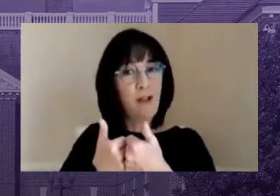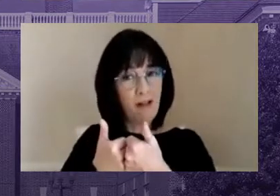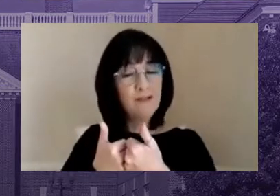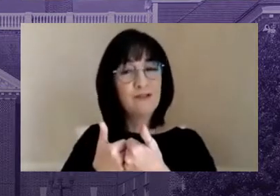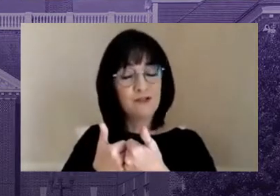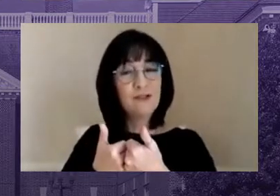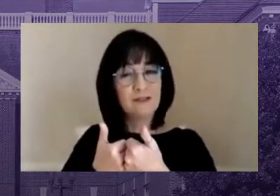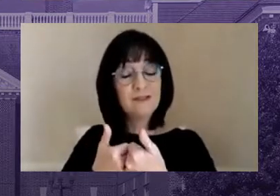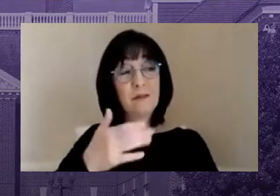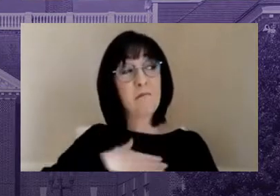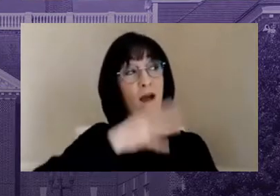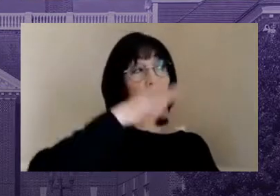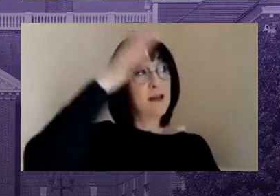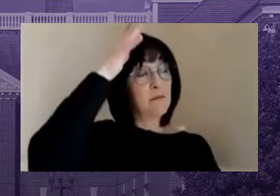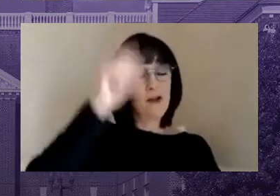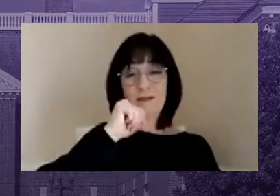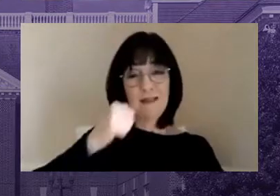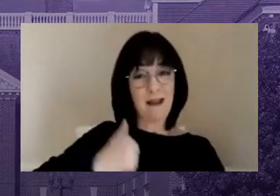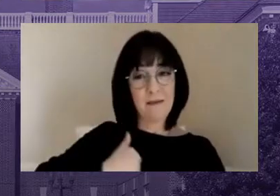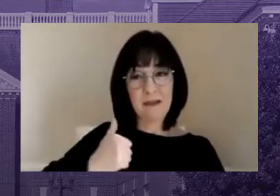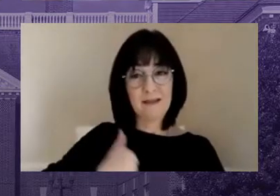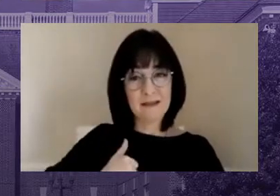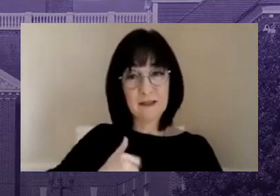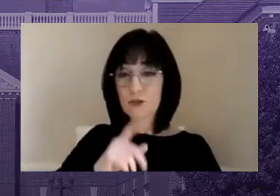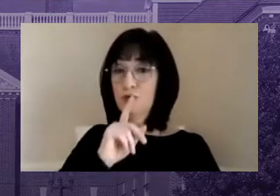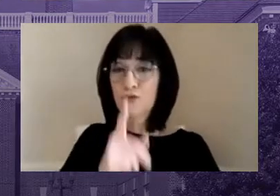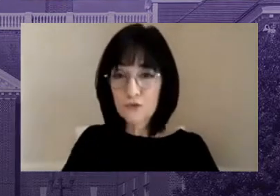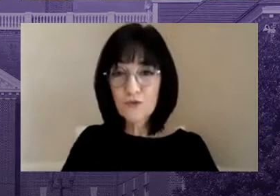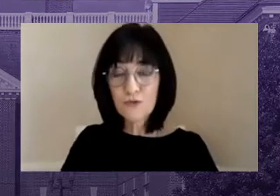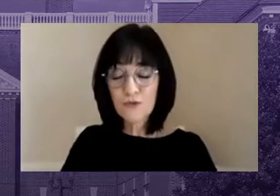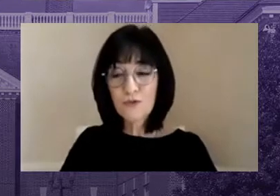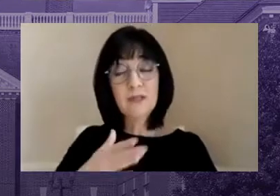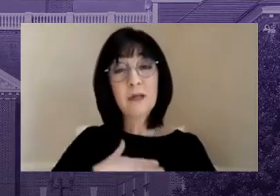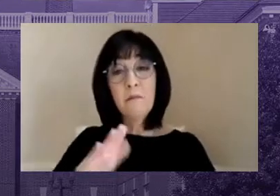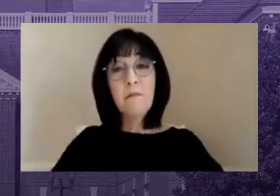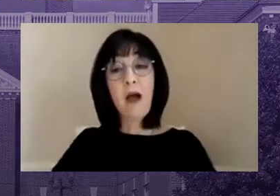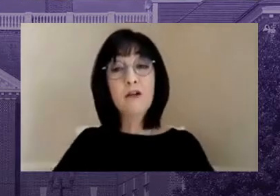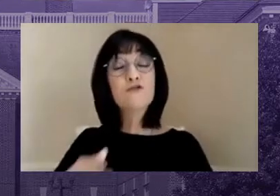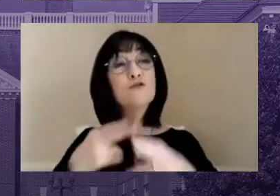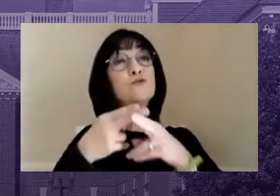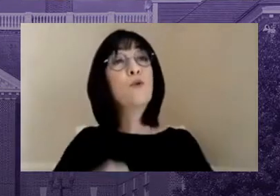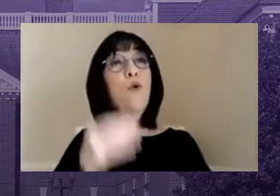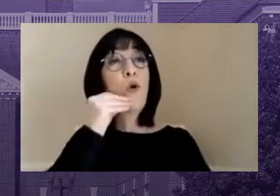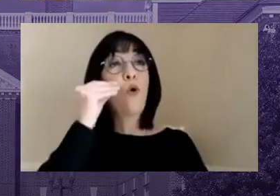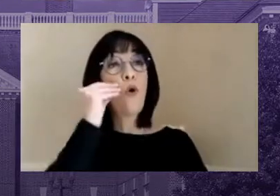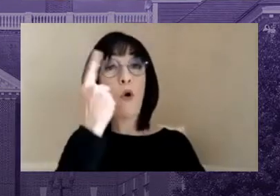true. My kids have no geographic place to call home, but they are also very well versed in making